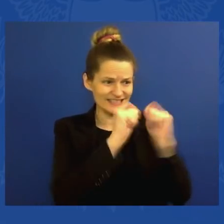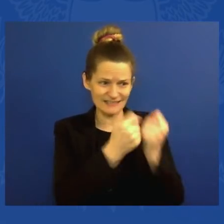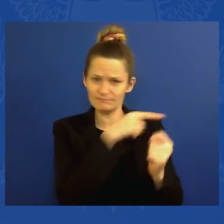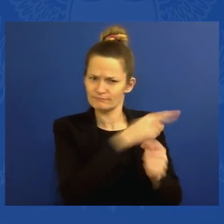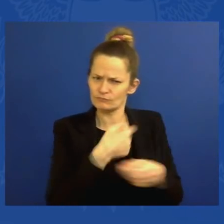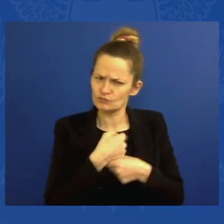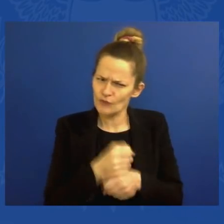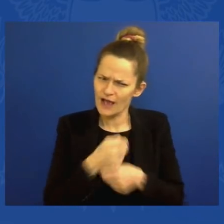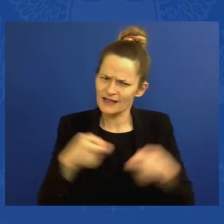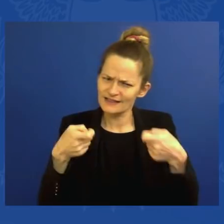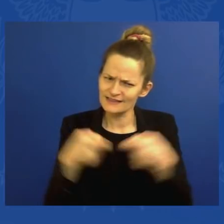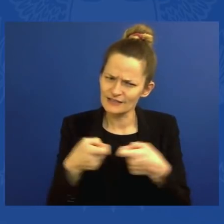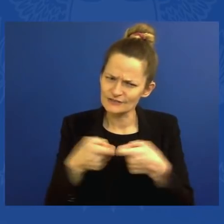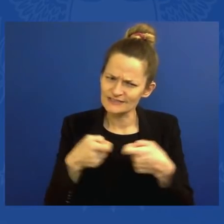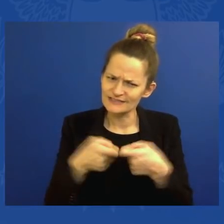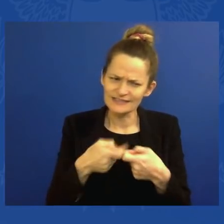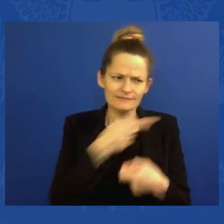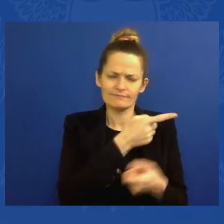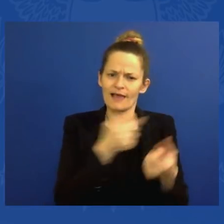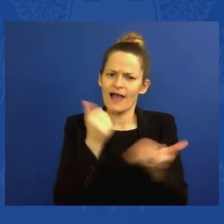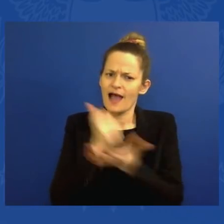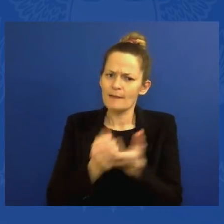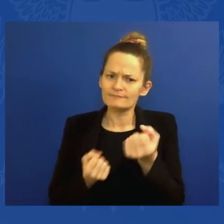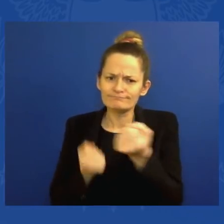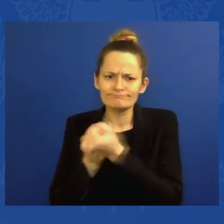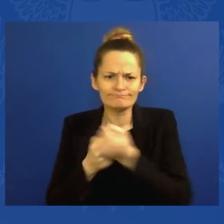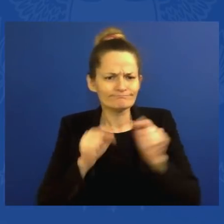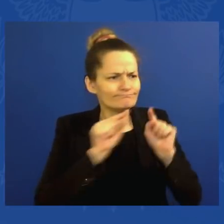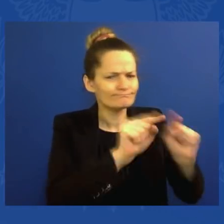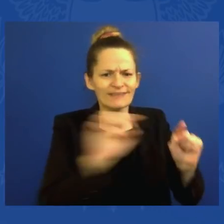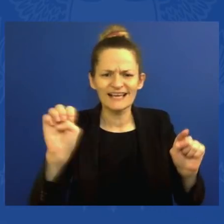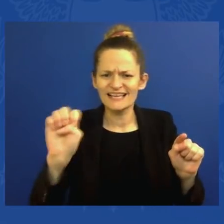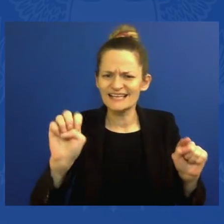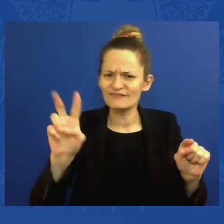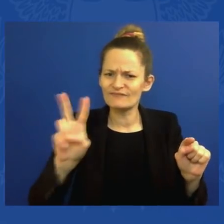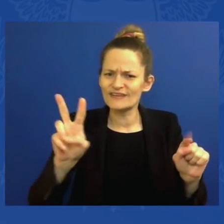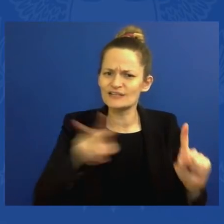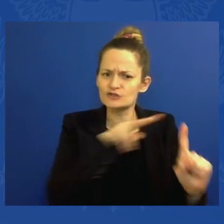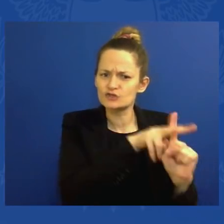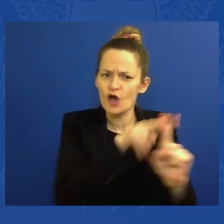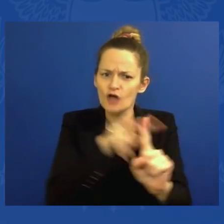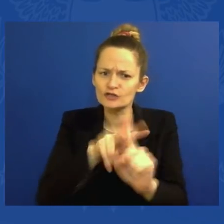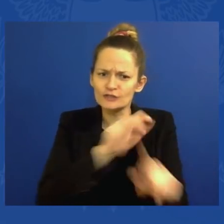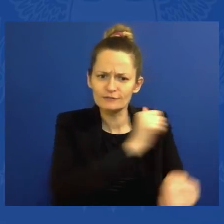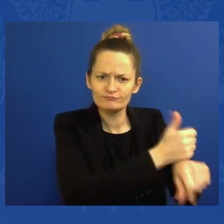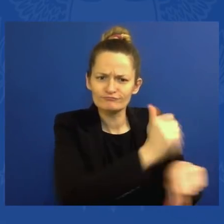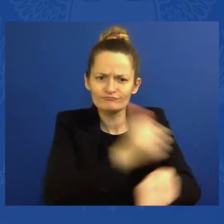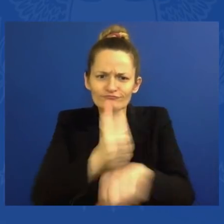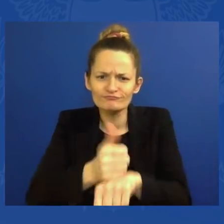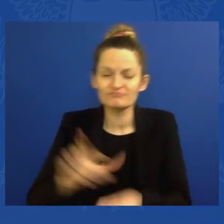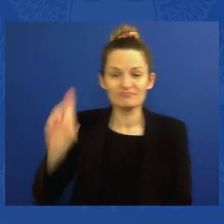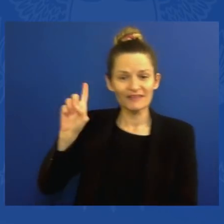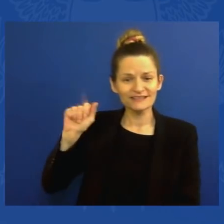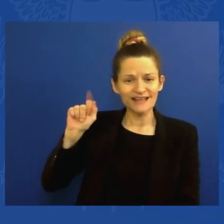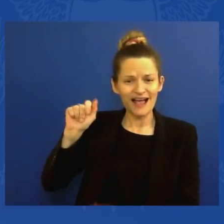data centers and factories today to meet the growing demand and to support national infrastructure projects.